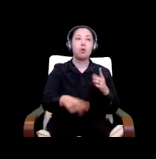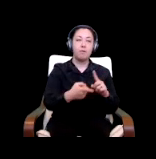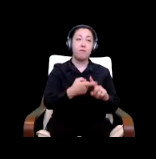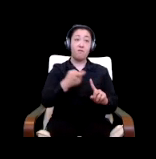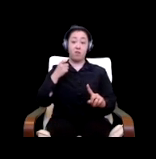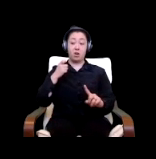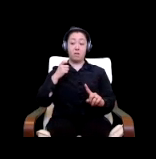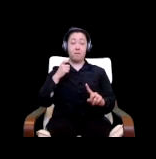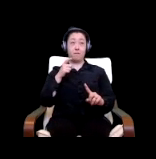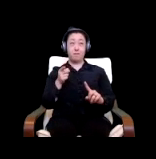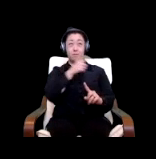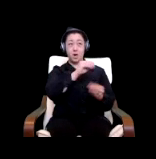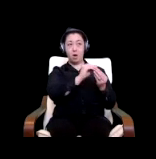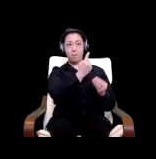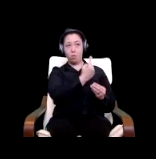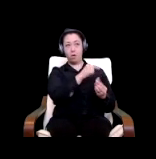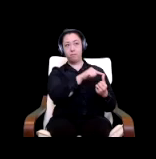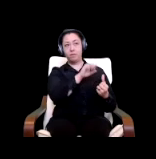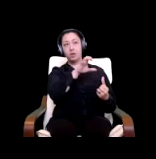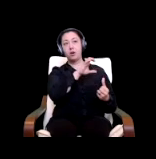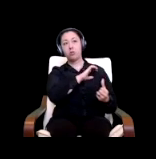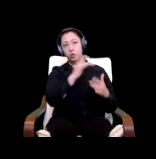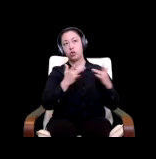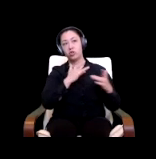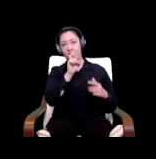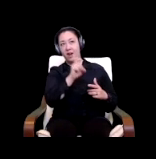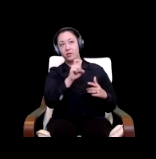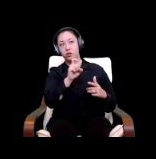and concerns that need to be addressed in school.